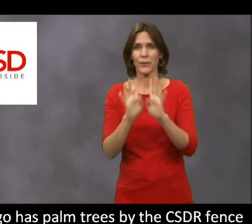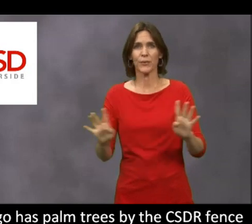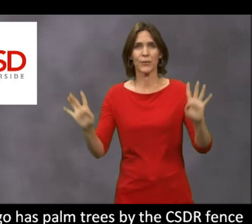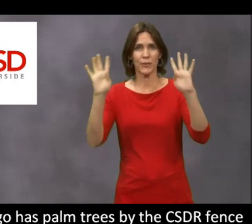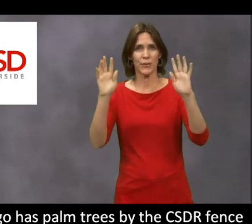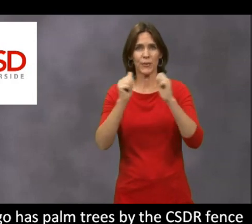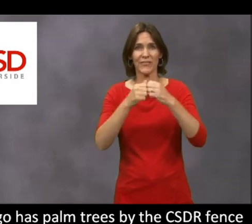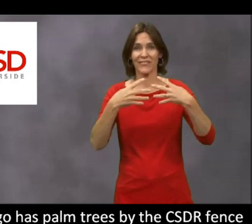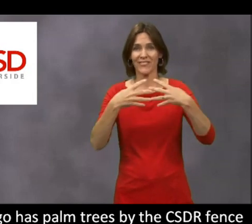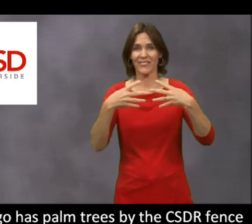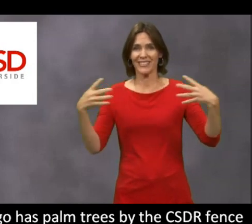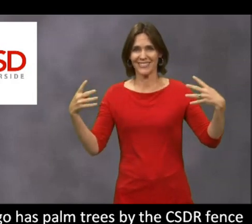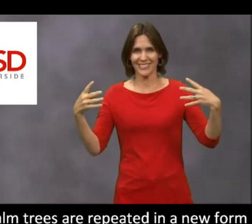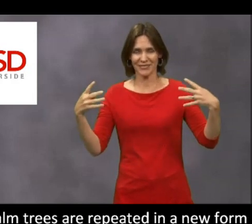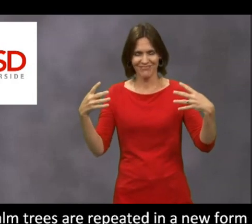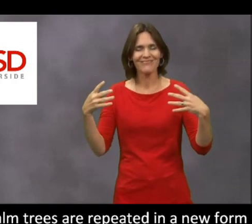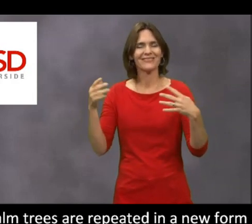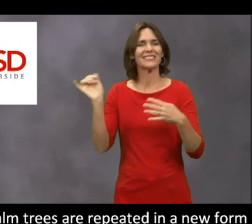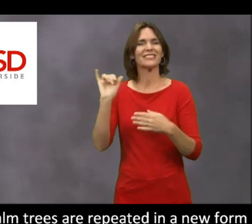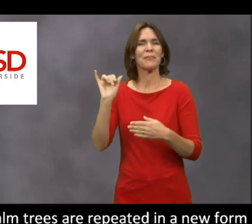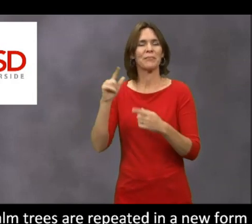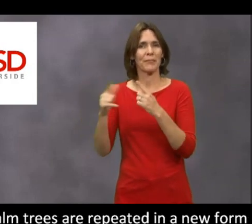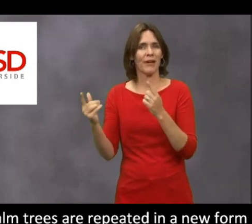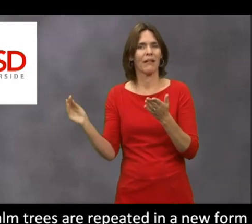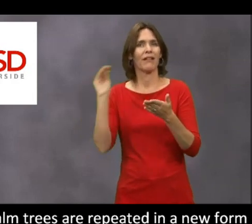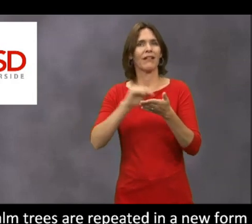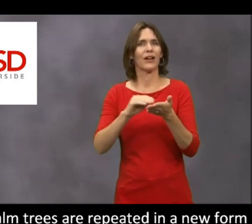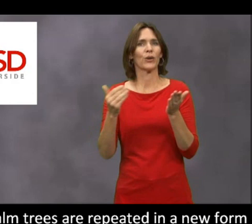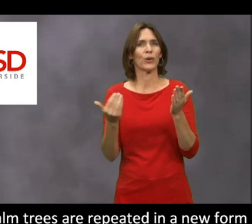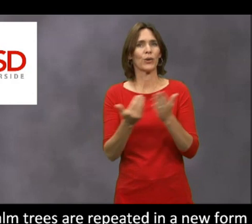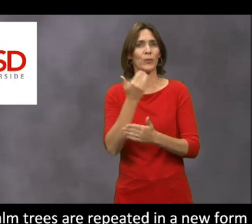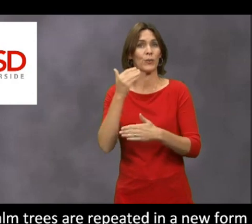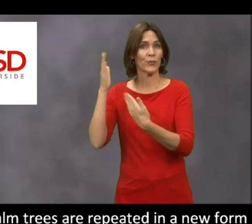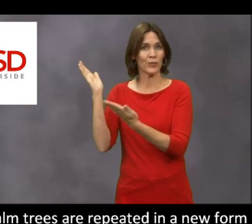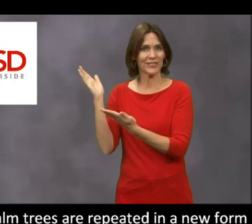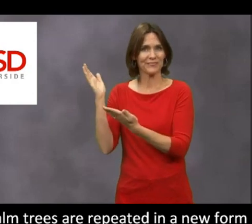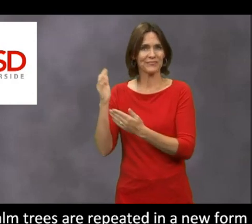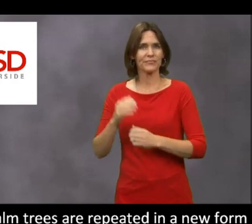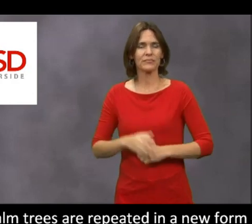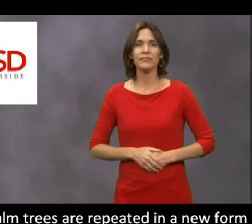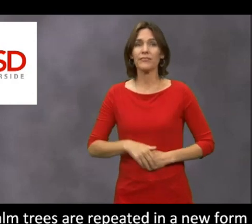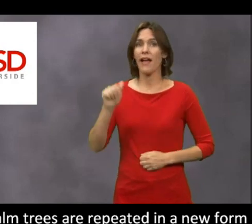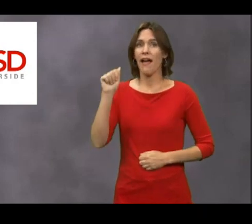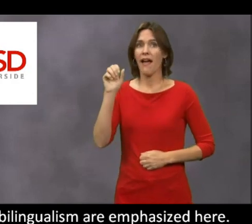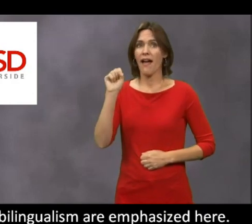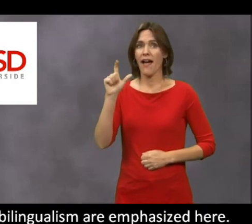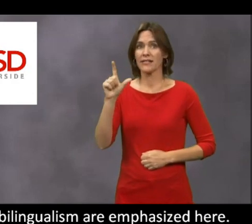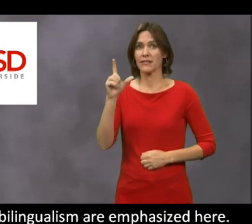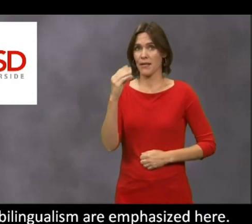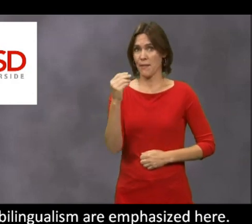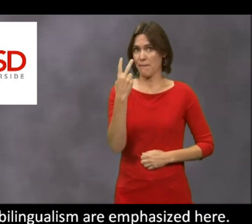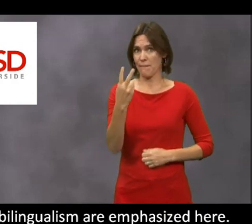The two palm trees are repeated in a new form ASL and bilingualism are emphasized here.